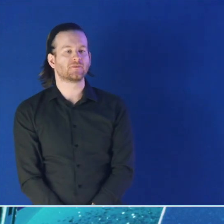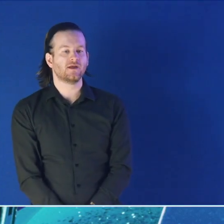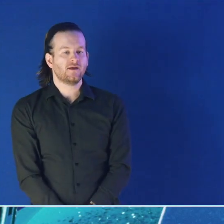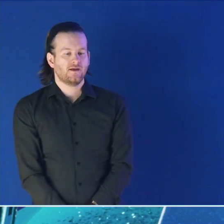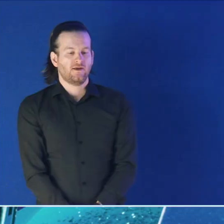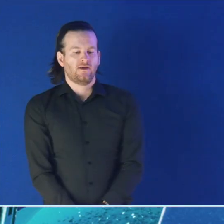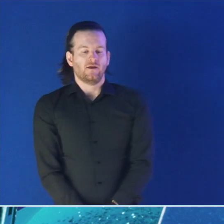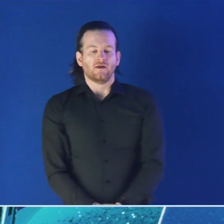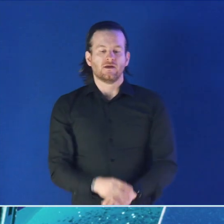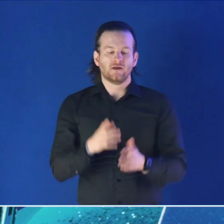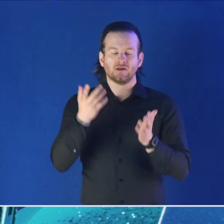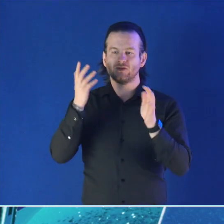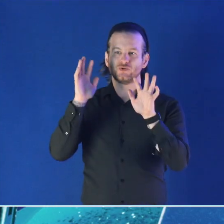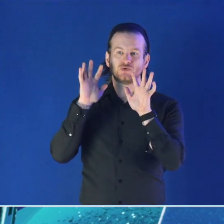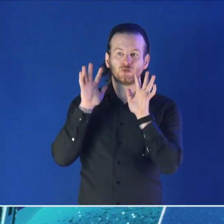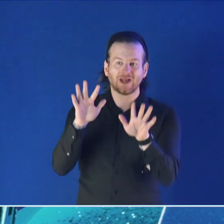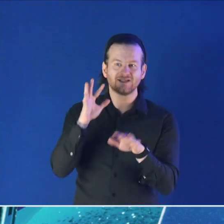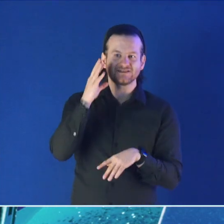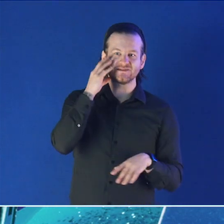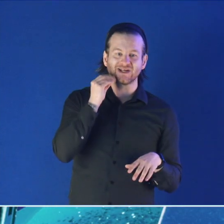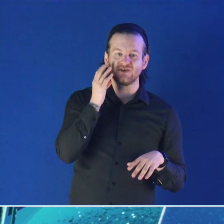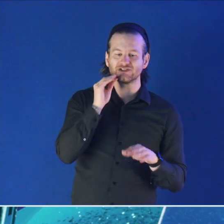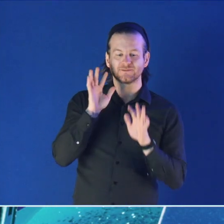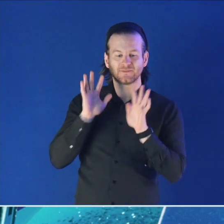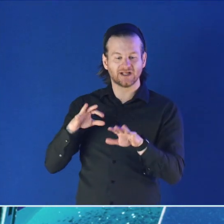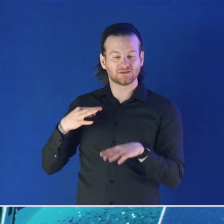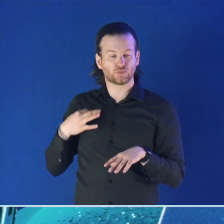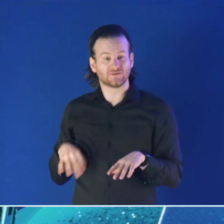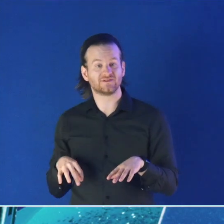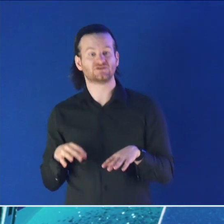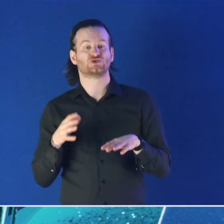and experience. So around our accessibility pillar,